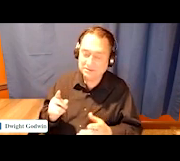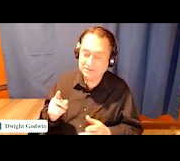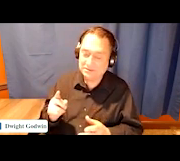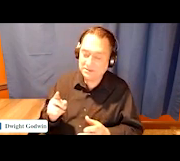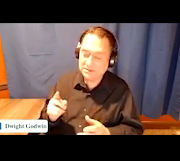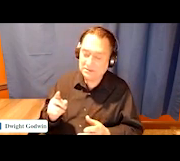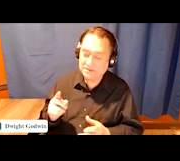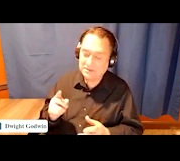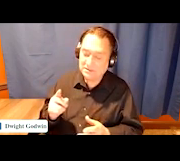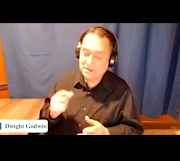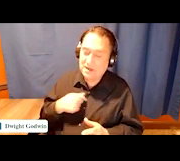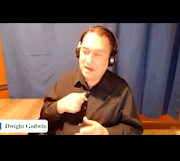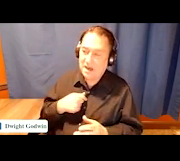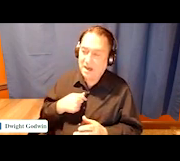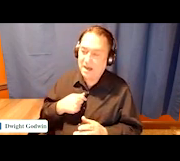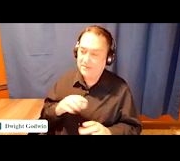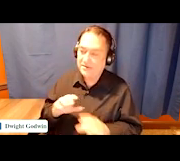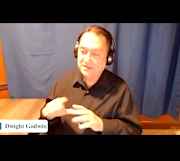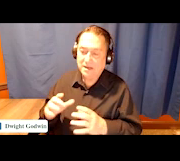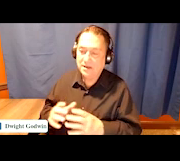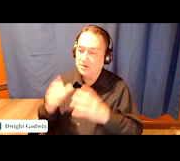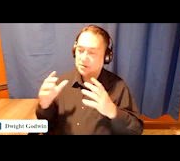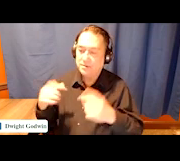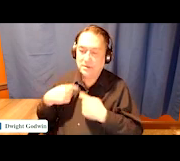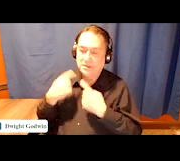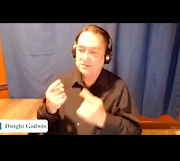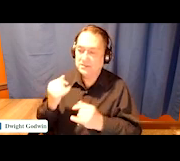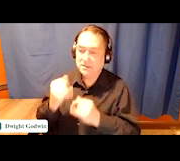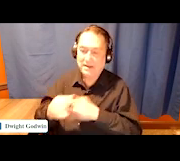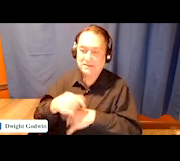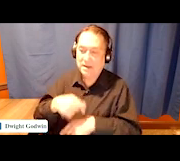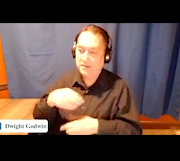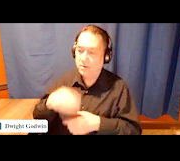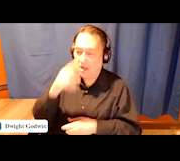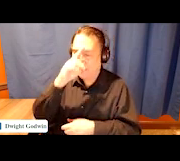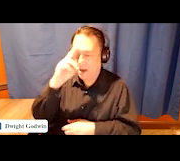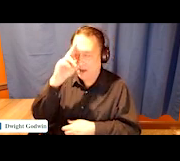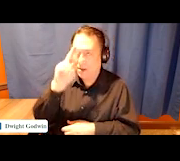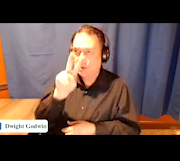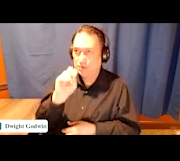I've come so far since my last hospitalization, which was 2015,